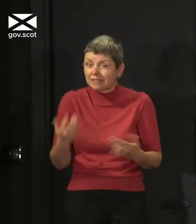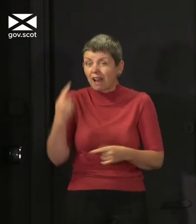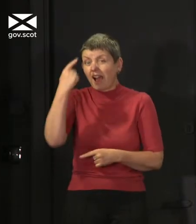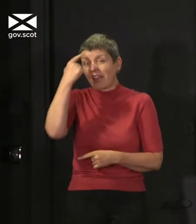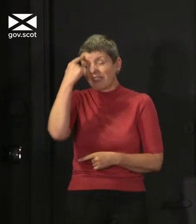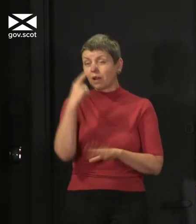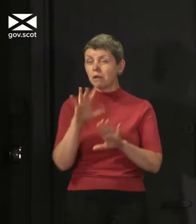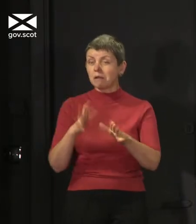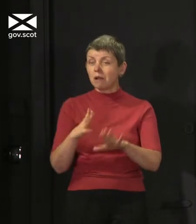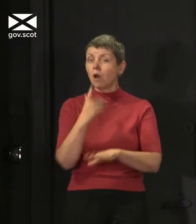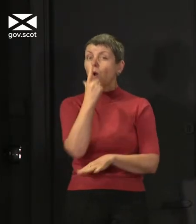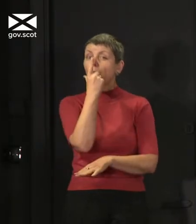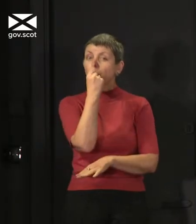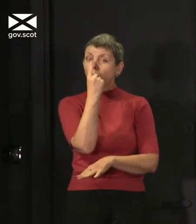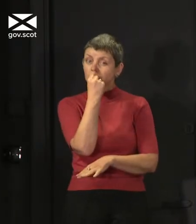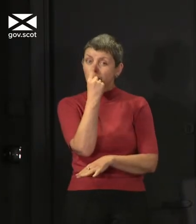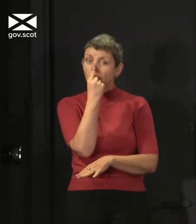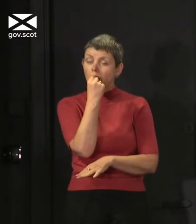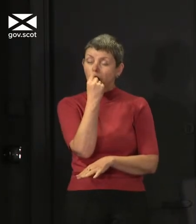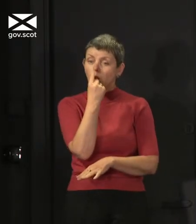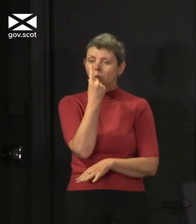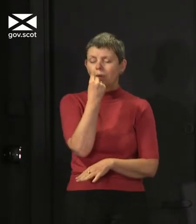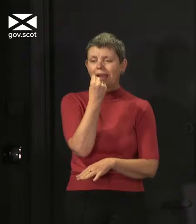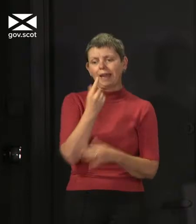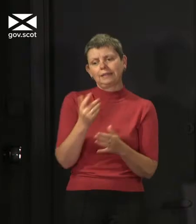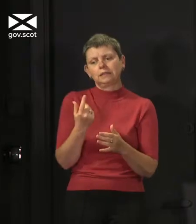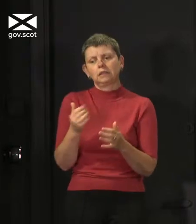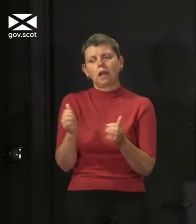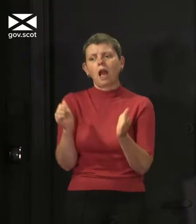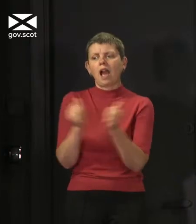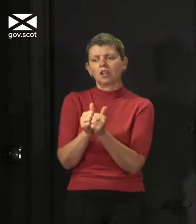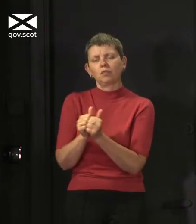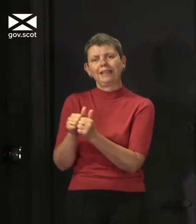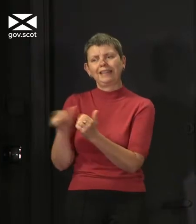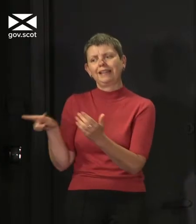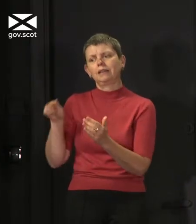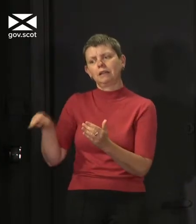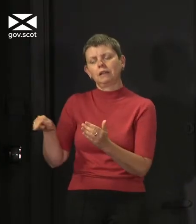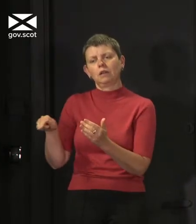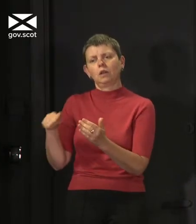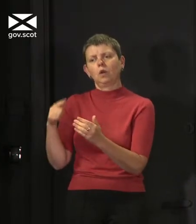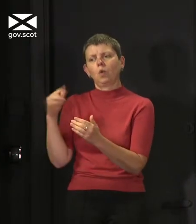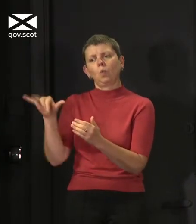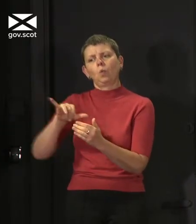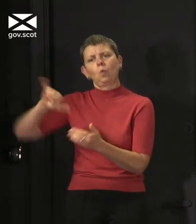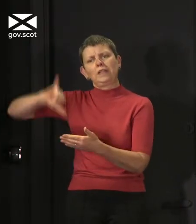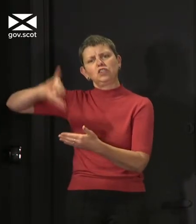that we will be able to agree the list of countries that the UK has categorized as low